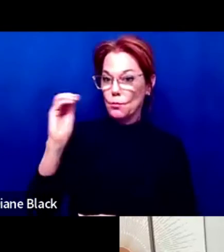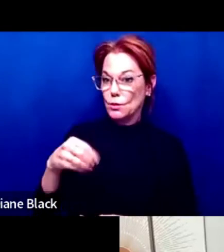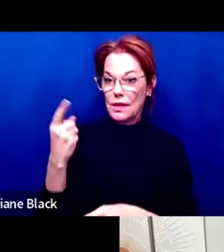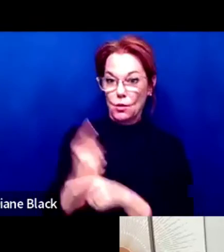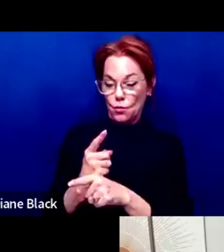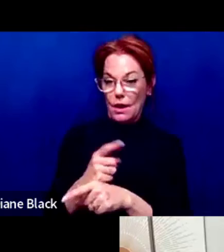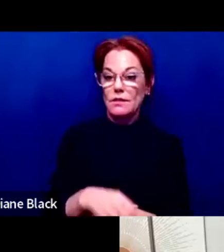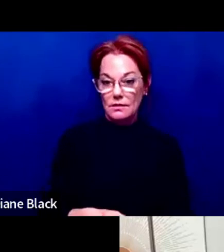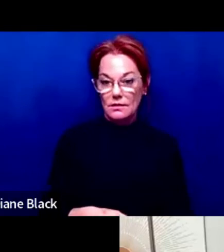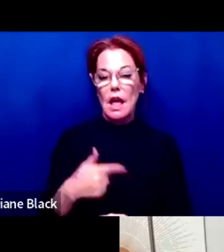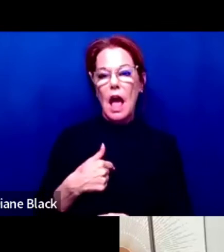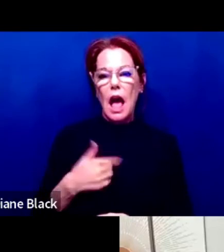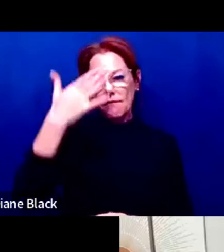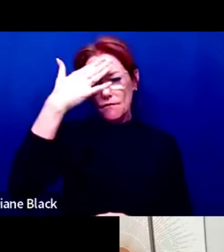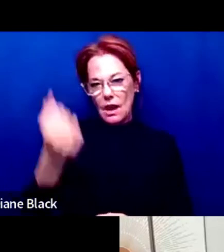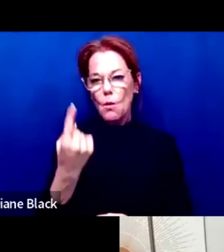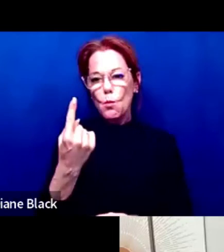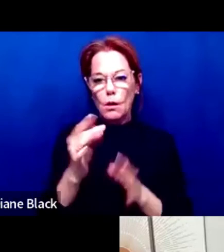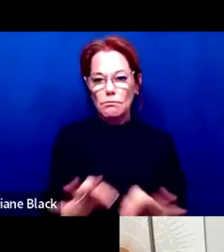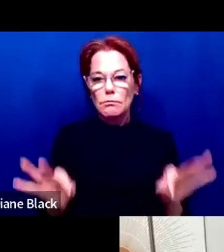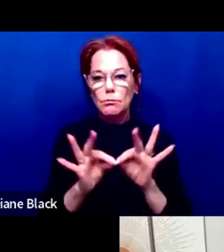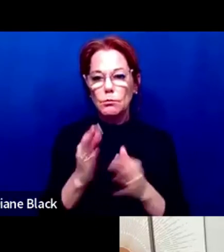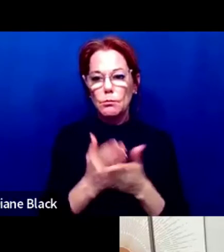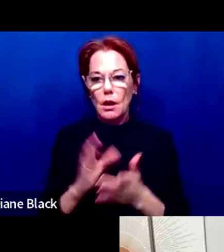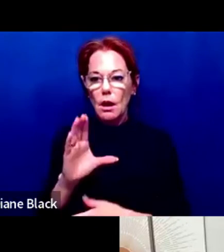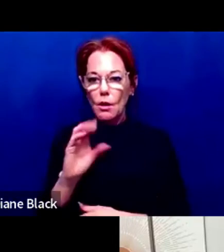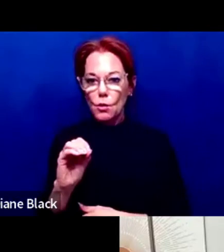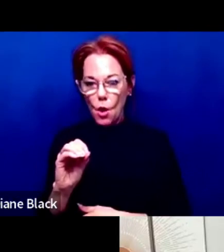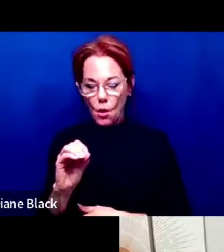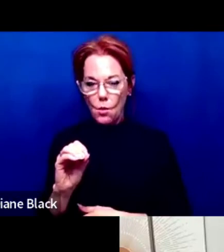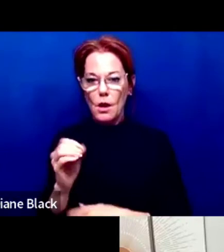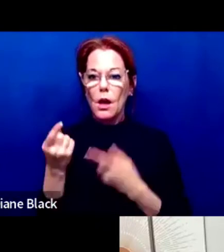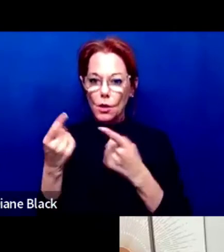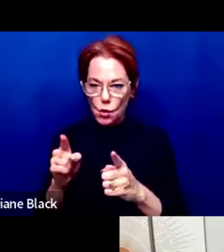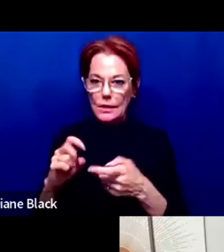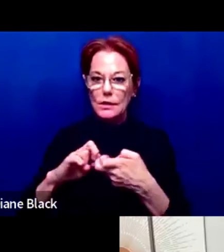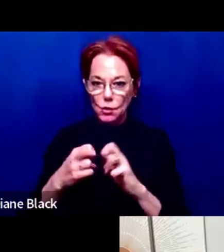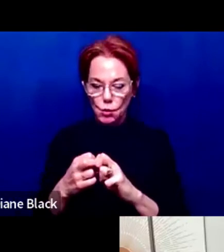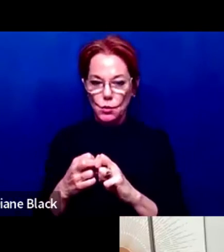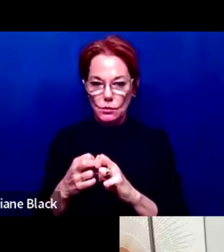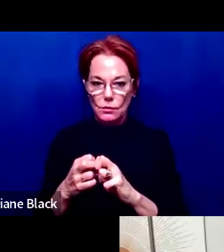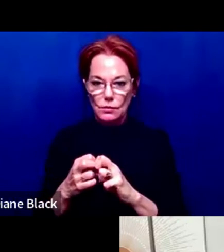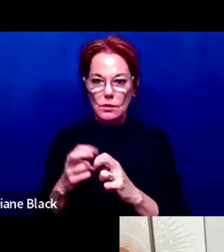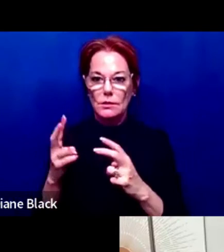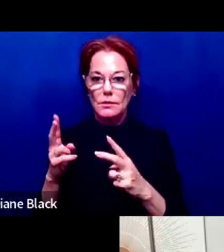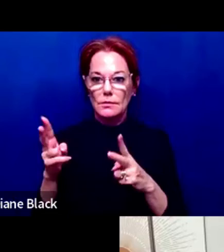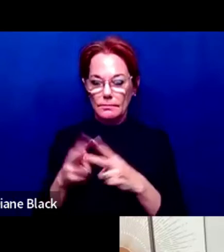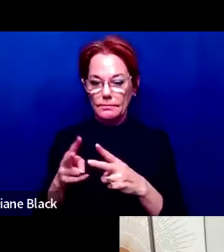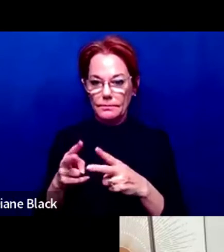important piece, about the co-occurring issue. So I started drinking, I know everyone who knows me, I'm a very, extremely